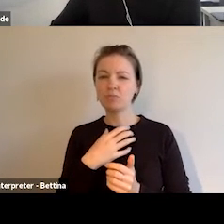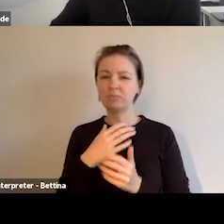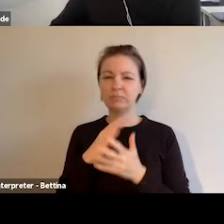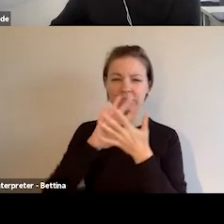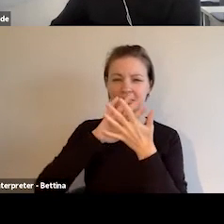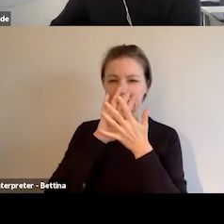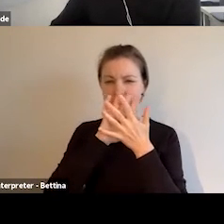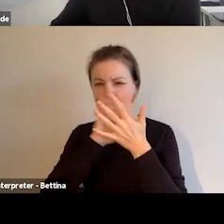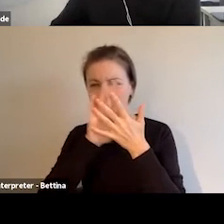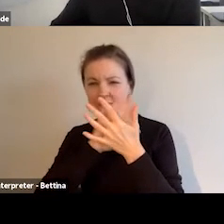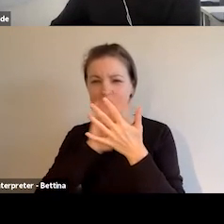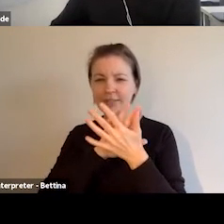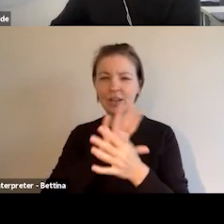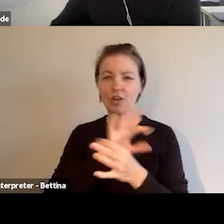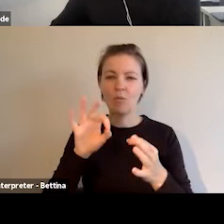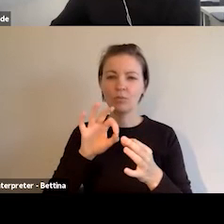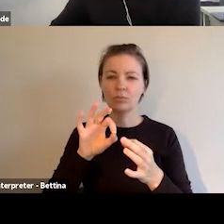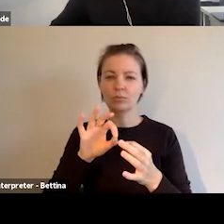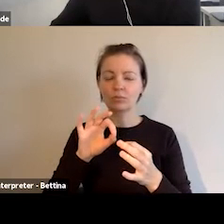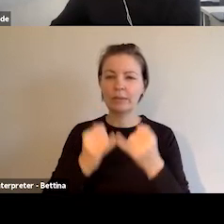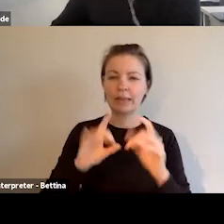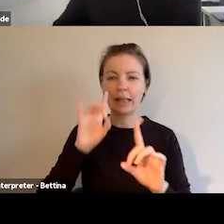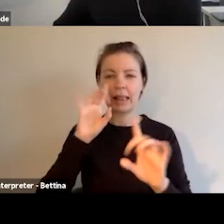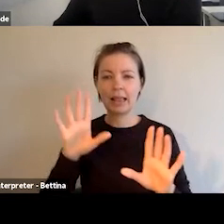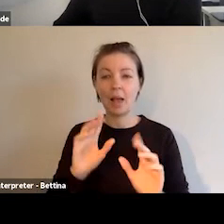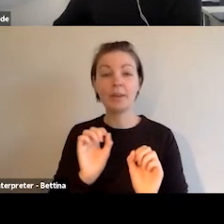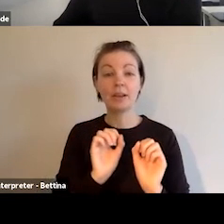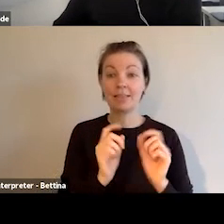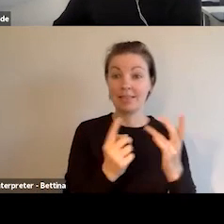So the film studio was going to be making films. People understood that in the film